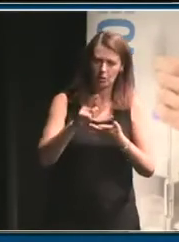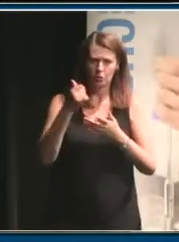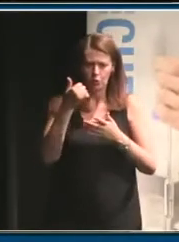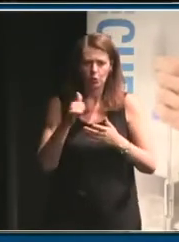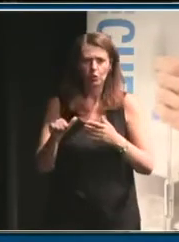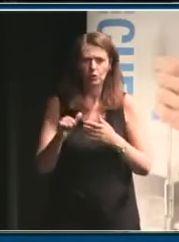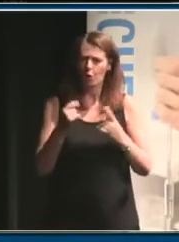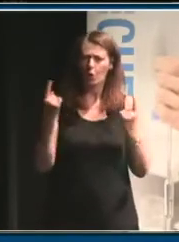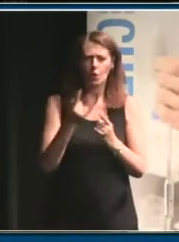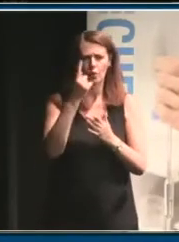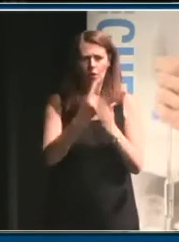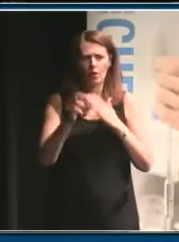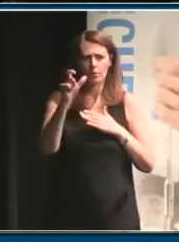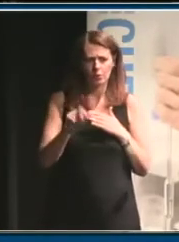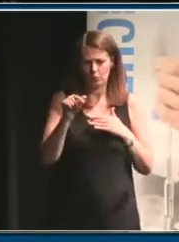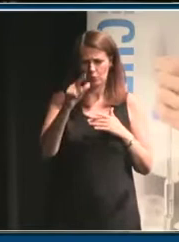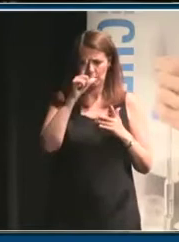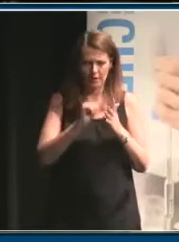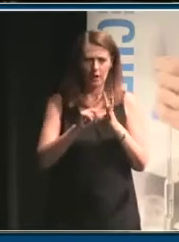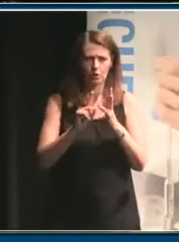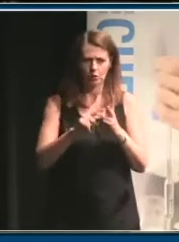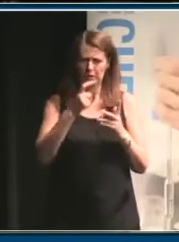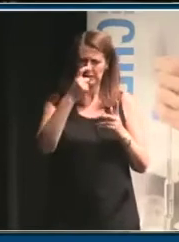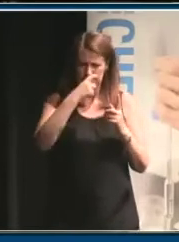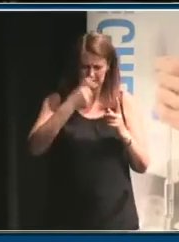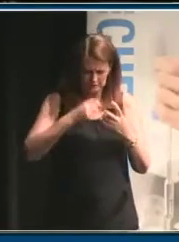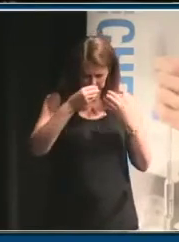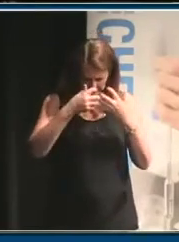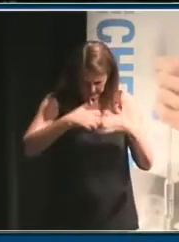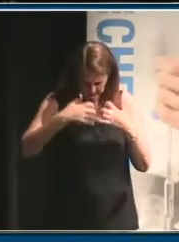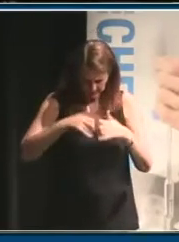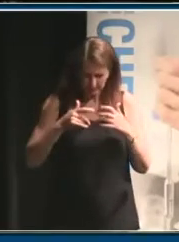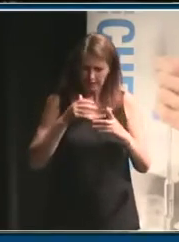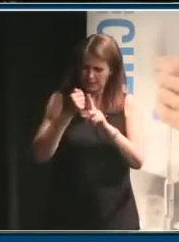the only person who can do serious mitigation of the impacts on human health in the environment?